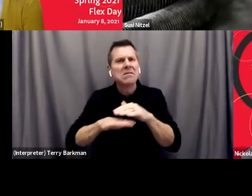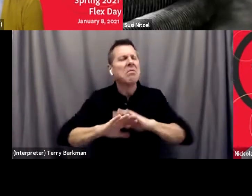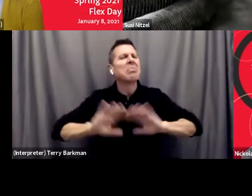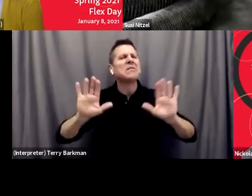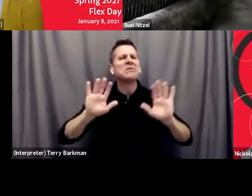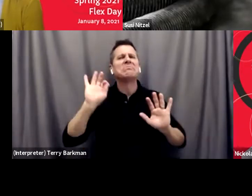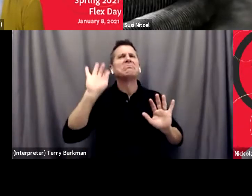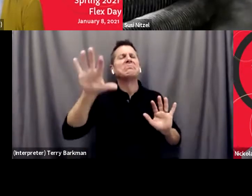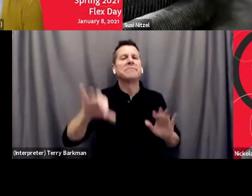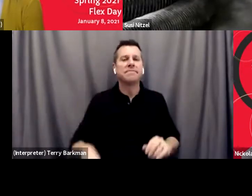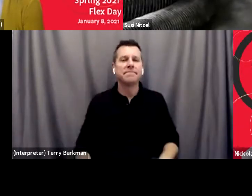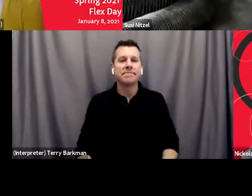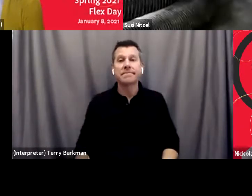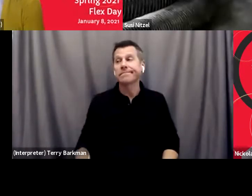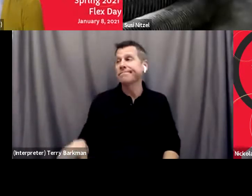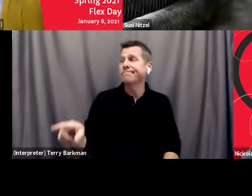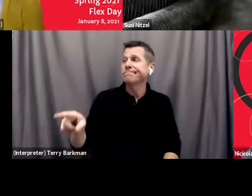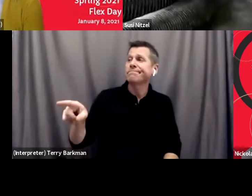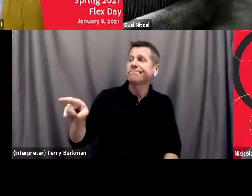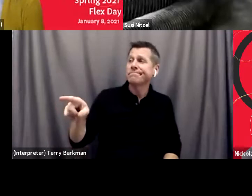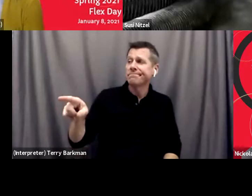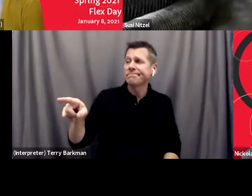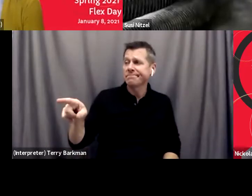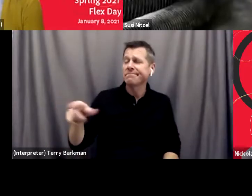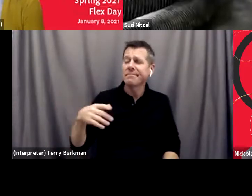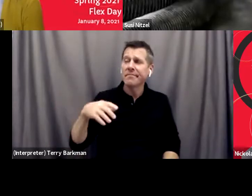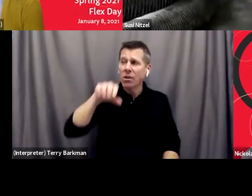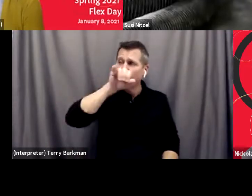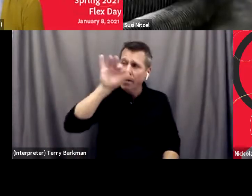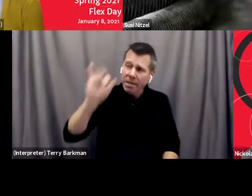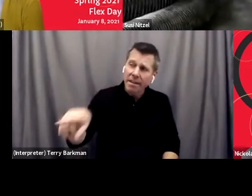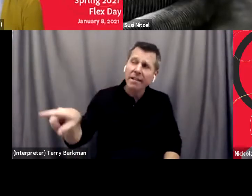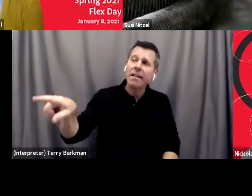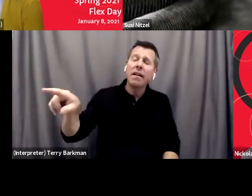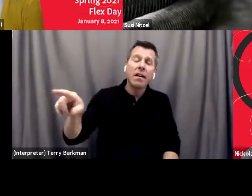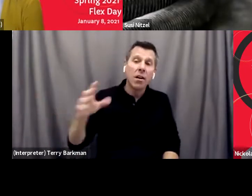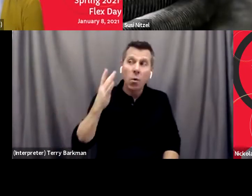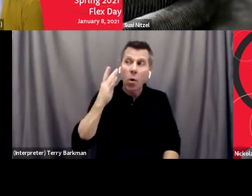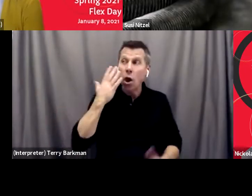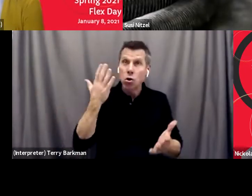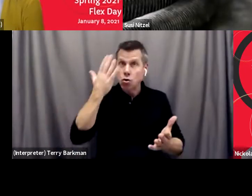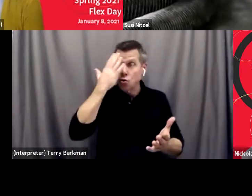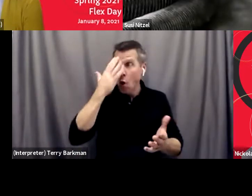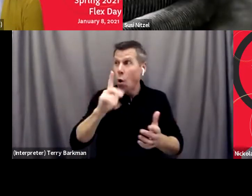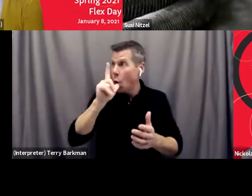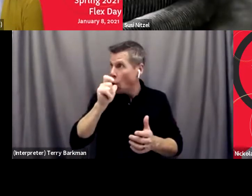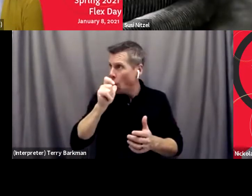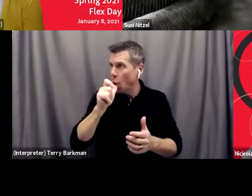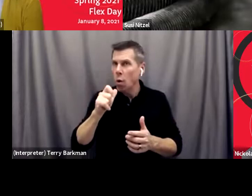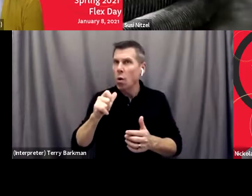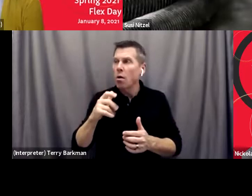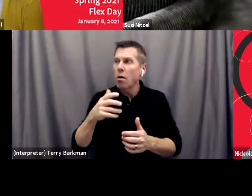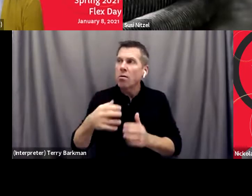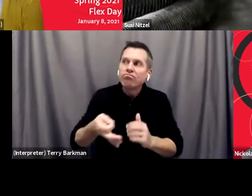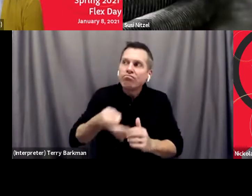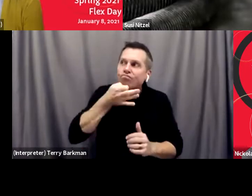At first definitely. But I what I also love about that is now we know our resources as well who is the expert in what area so if I